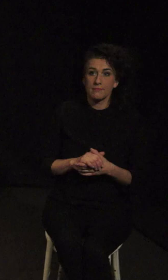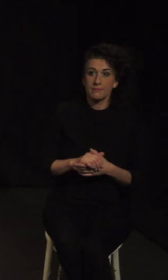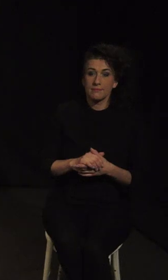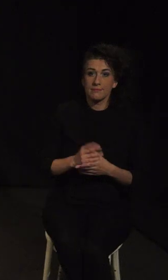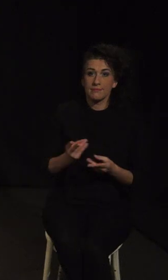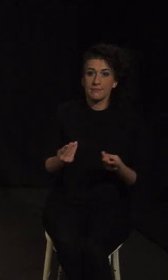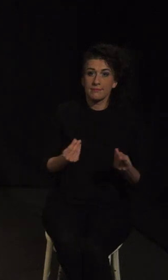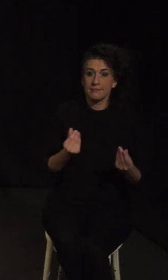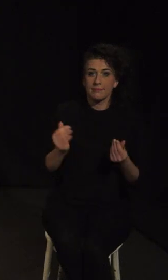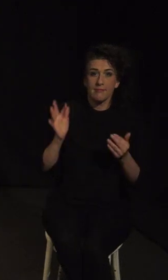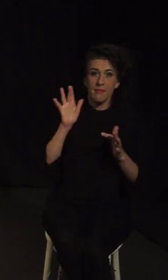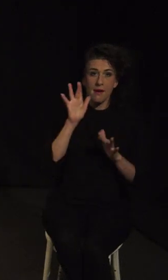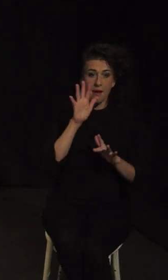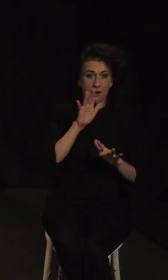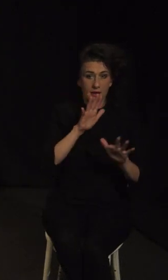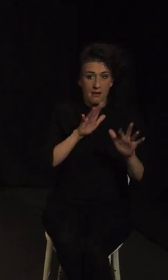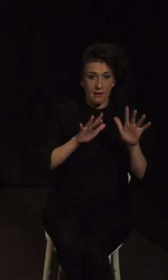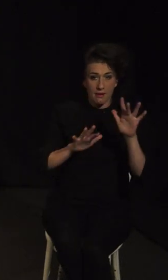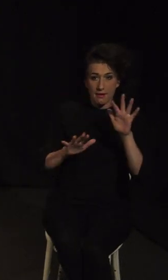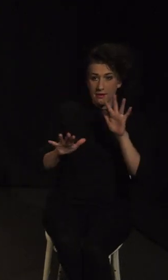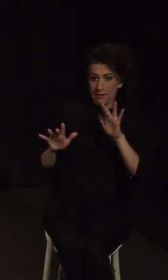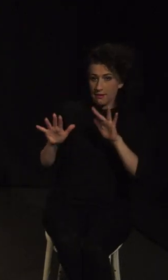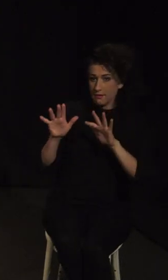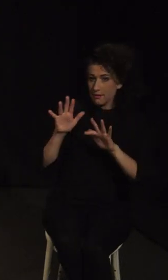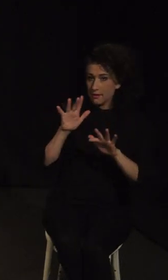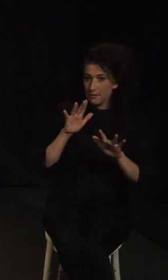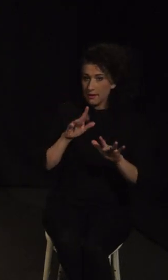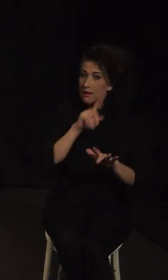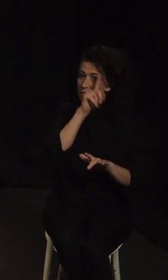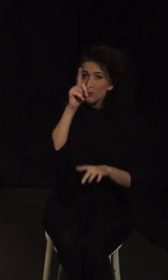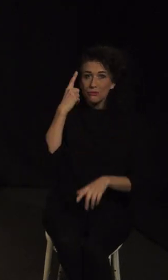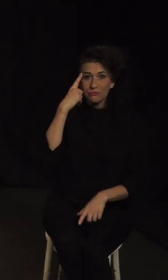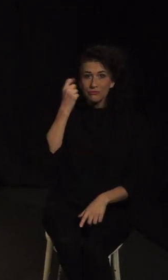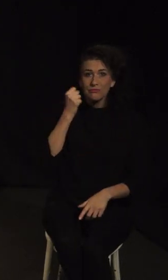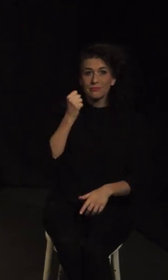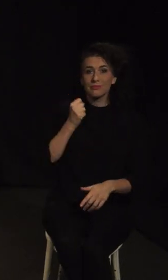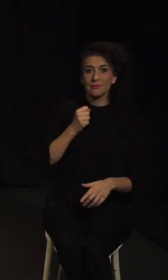It was something magical, they remembered it like prayers,